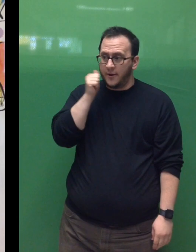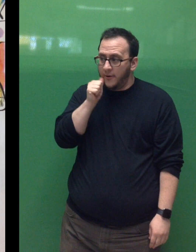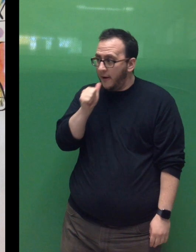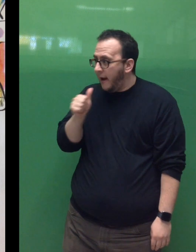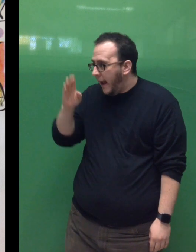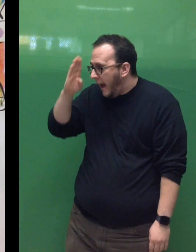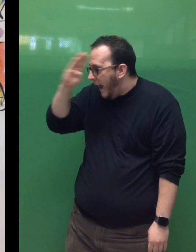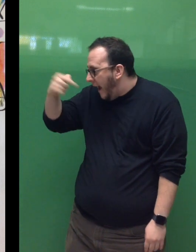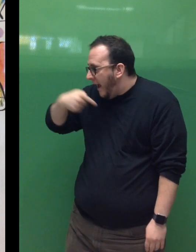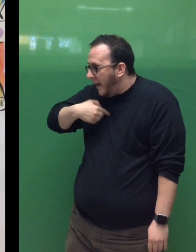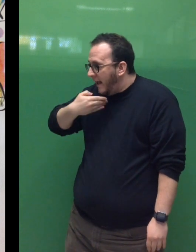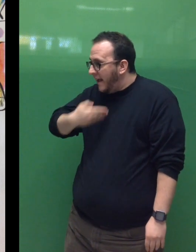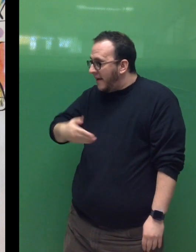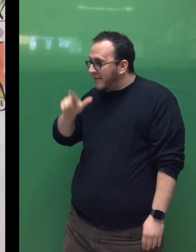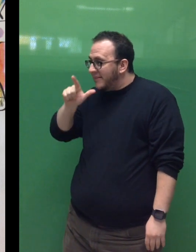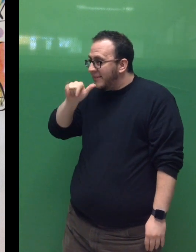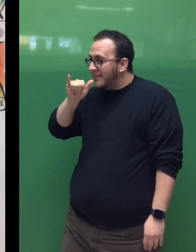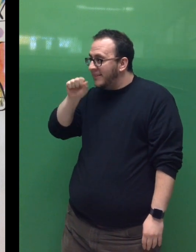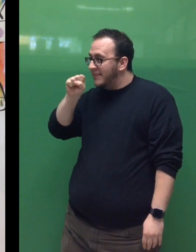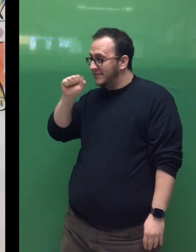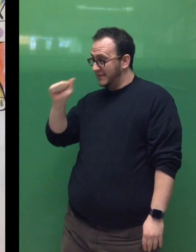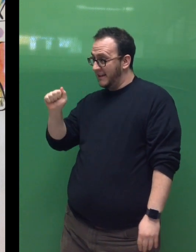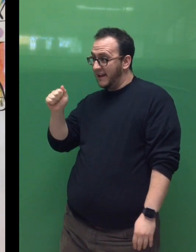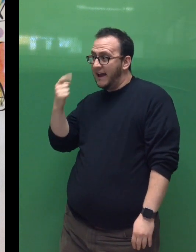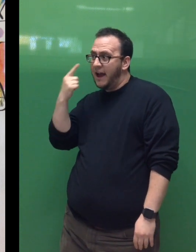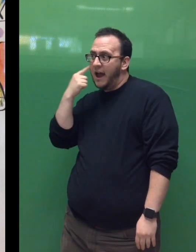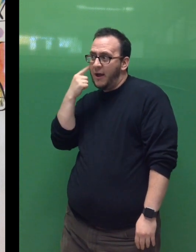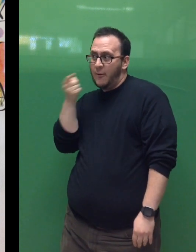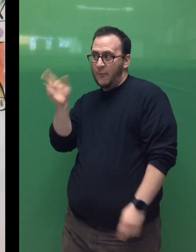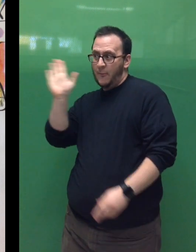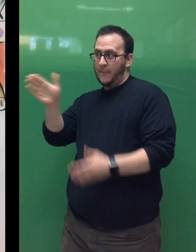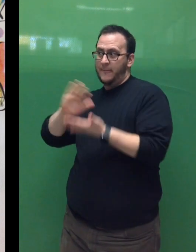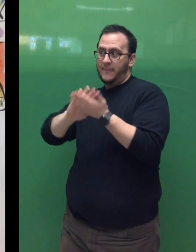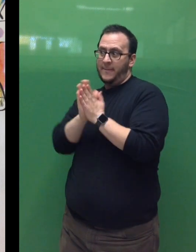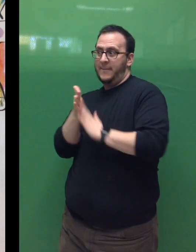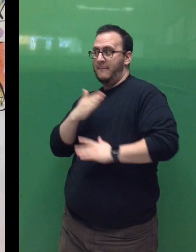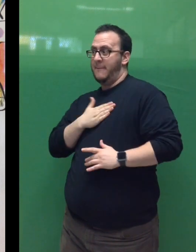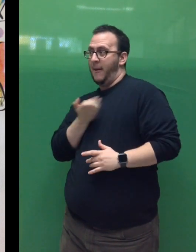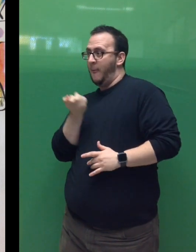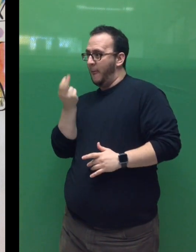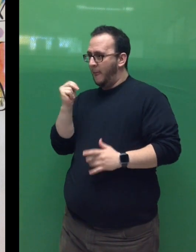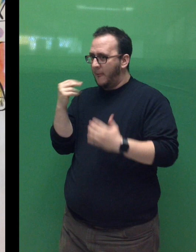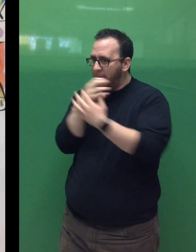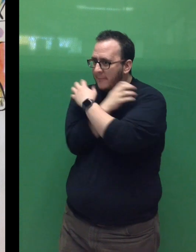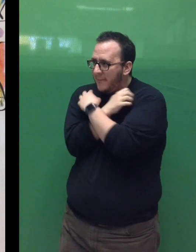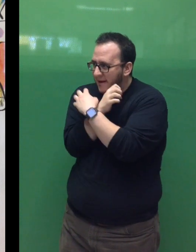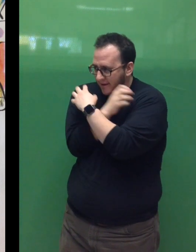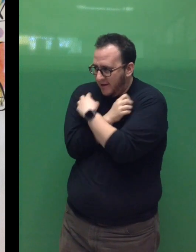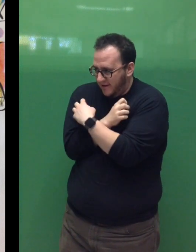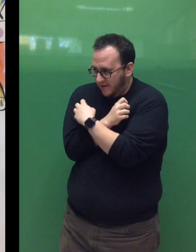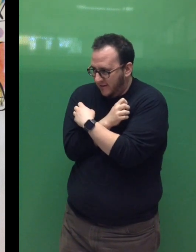"I'm Lisa," she said. "And you're going to be my very own bear.